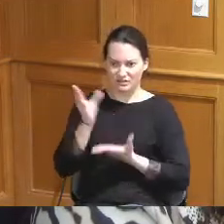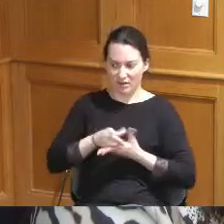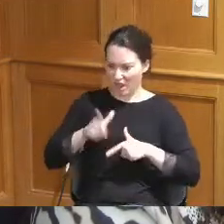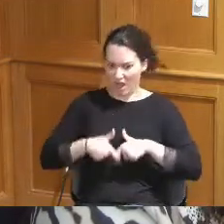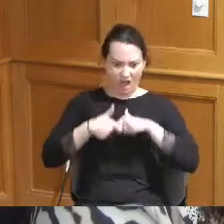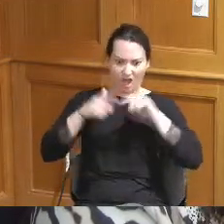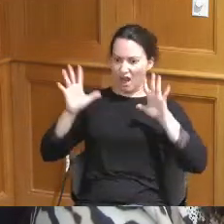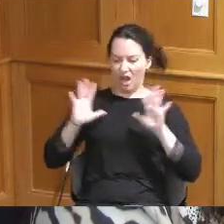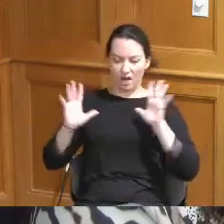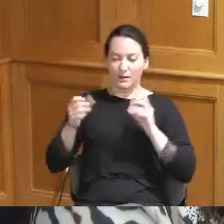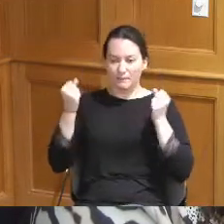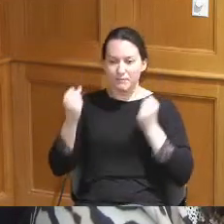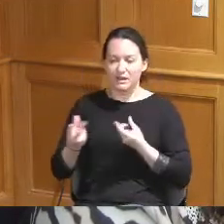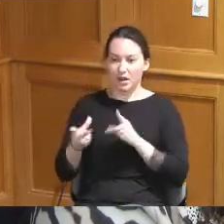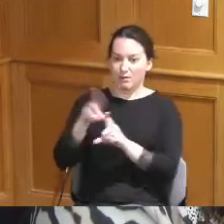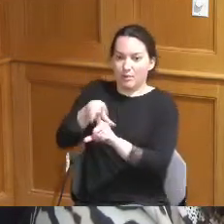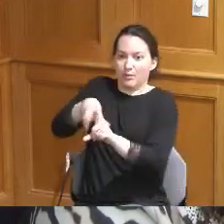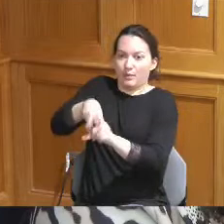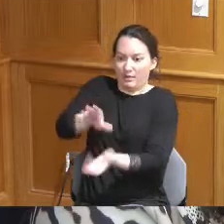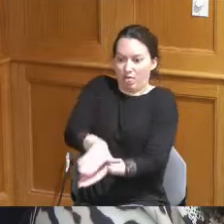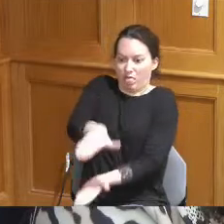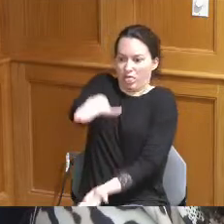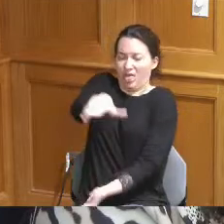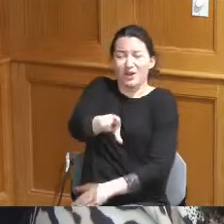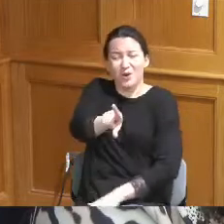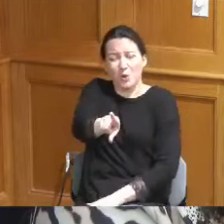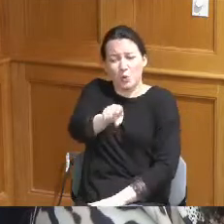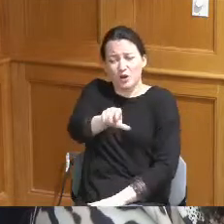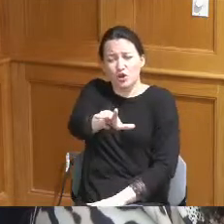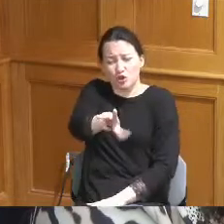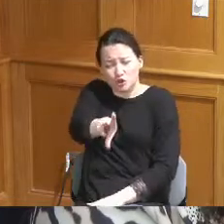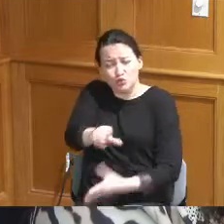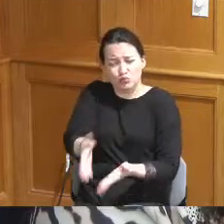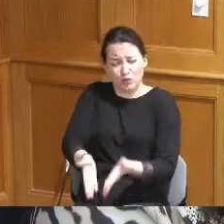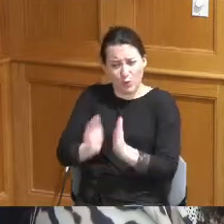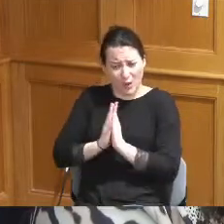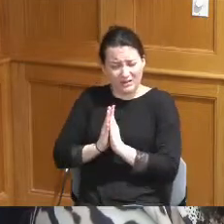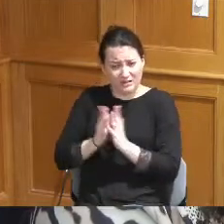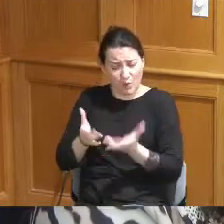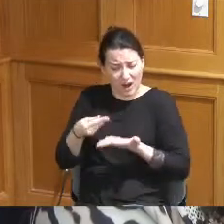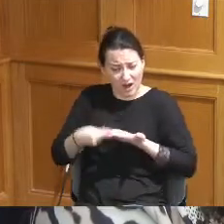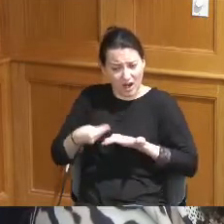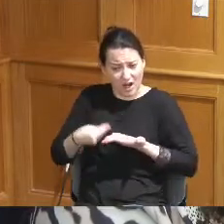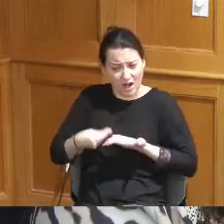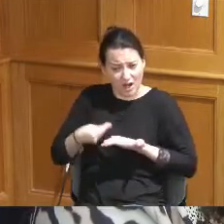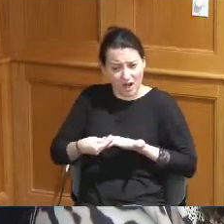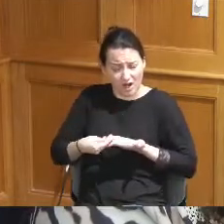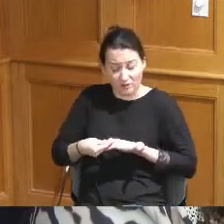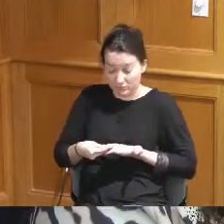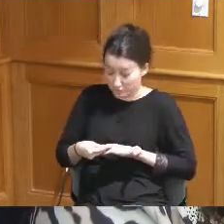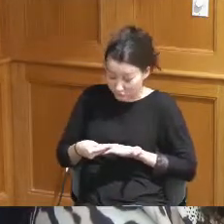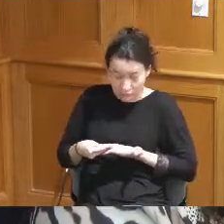wanted to be a part of it more than 132 requests for assistance were received and as I said we're